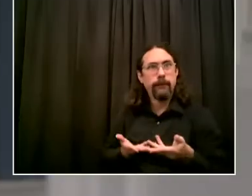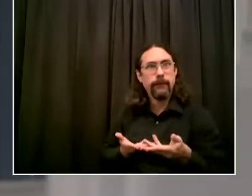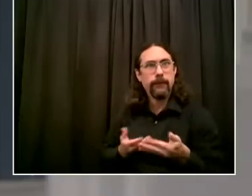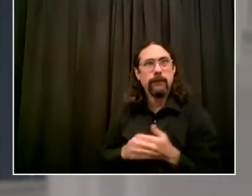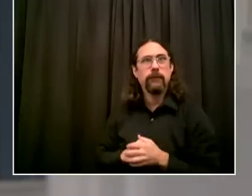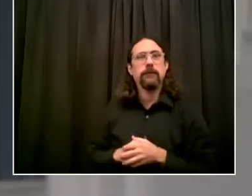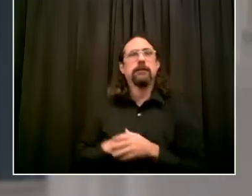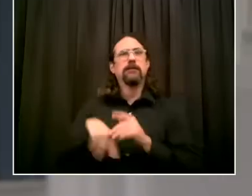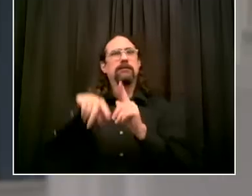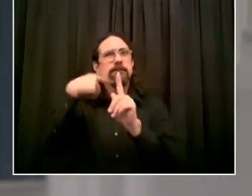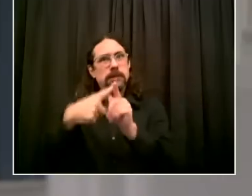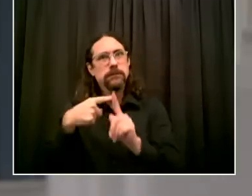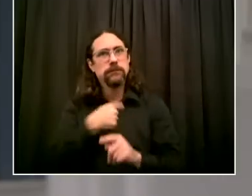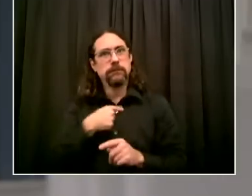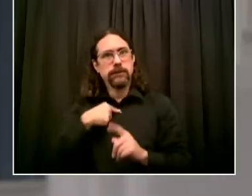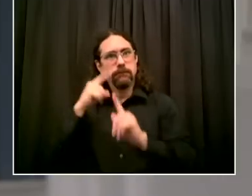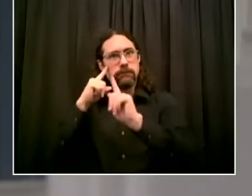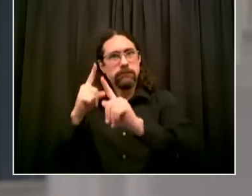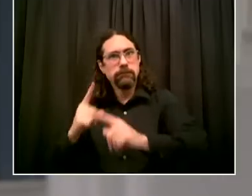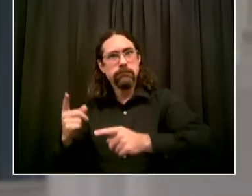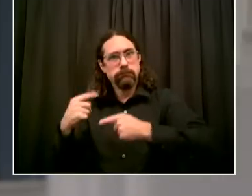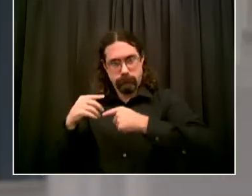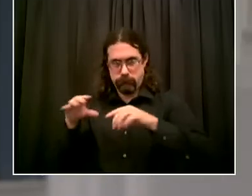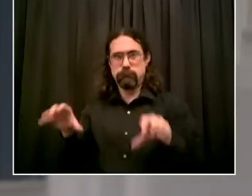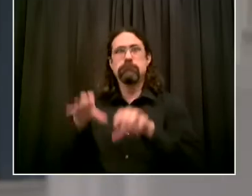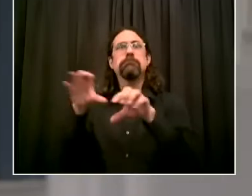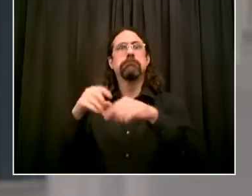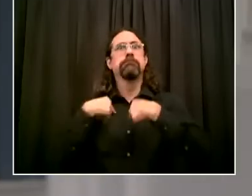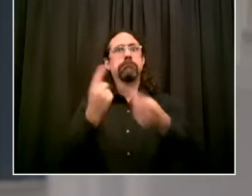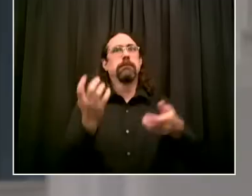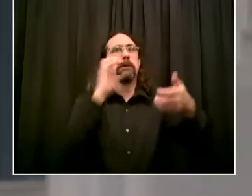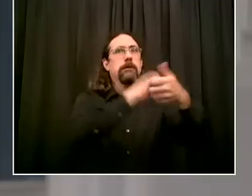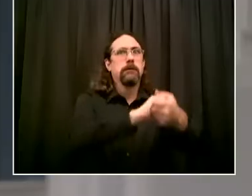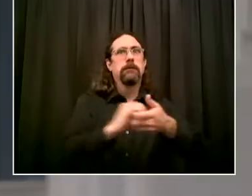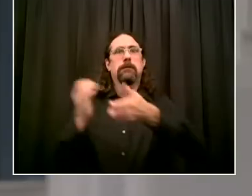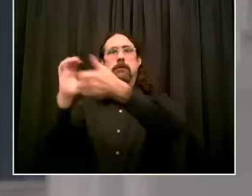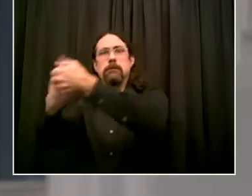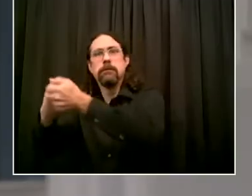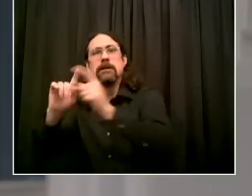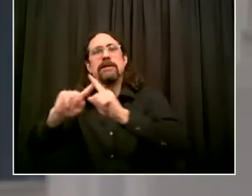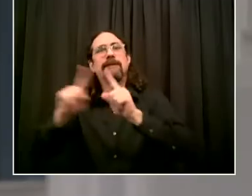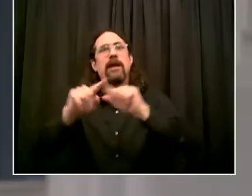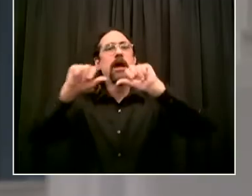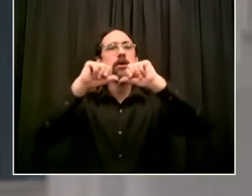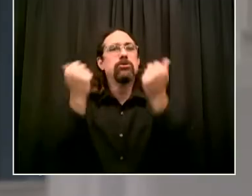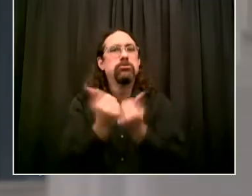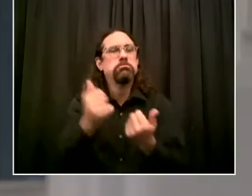HEALTH AND ALSO THE OFFICE OF NIGHTLIFE AGAIN, CONNECTING THOSE BUSINESSES THAT ASK FOR IT AND FOFO TR TRSUHE PPRP TO CONNECT THEM TO THE CITTY